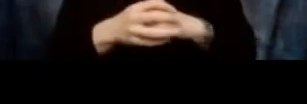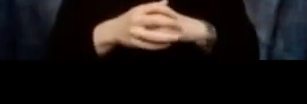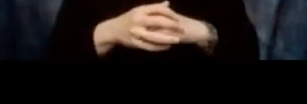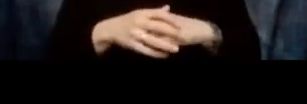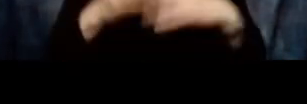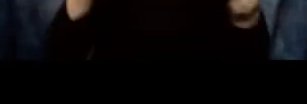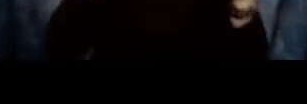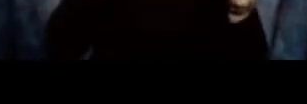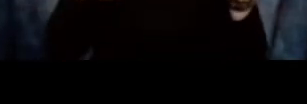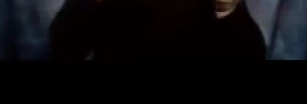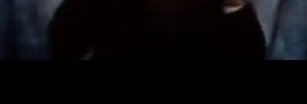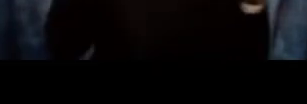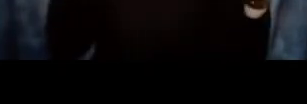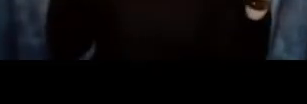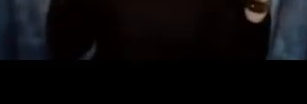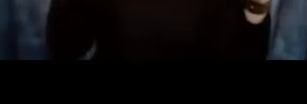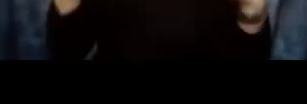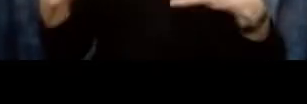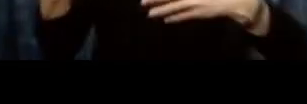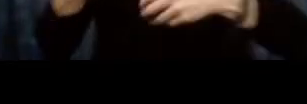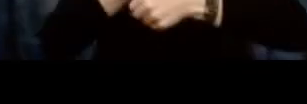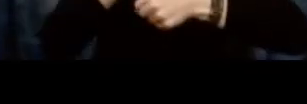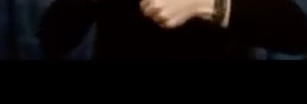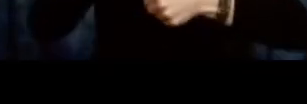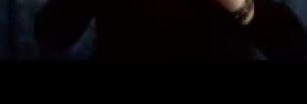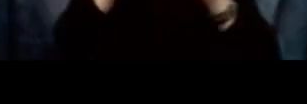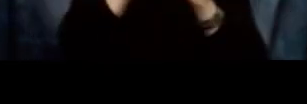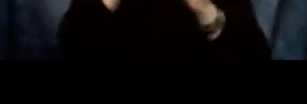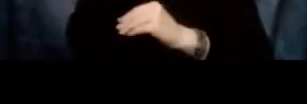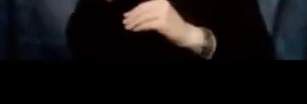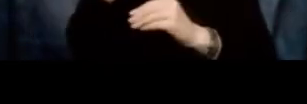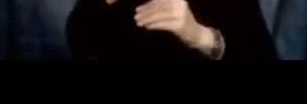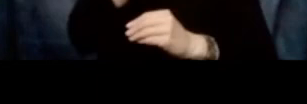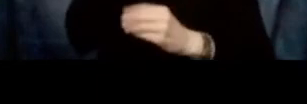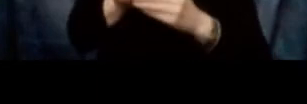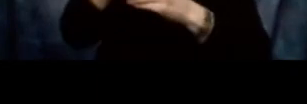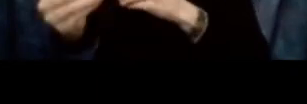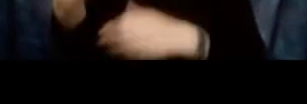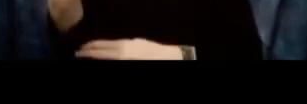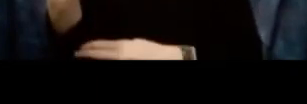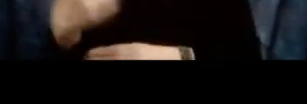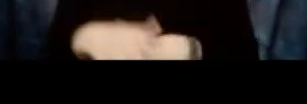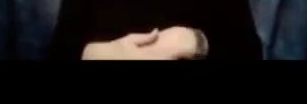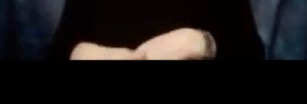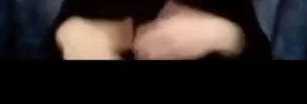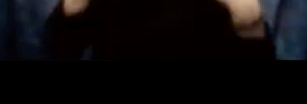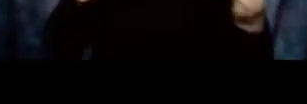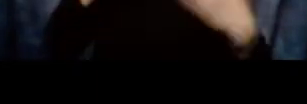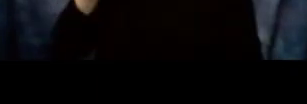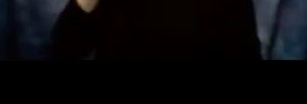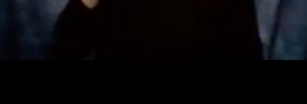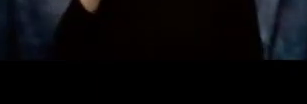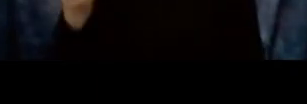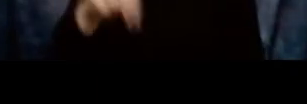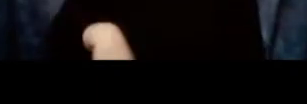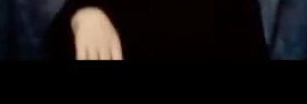opportunity thanks everybody thanks for being here okay bye brian really appreciate it all right thank you for the opportunity thanks everybody thanks for being here